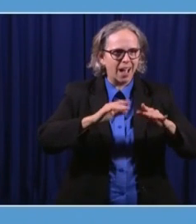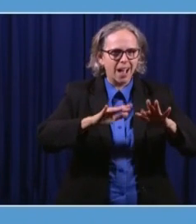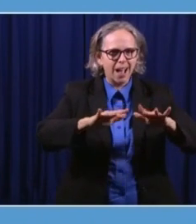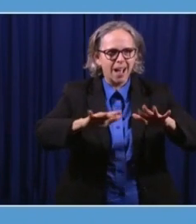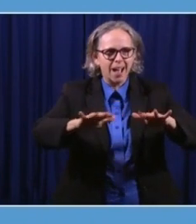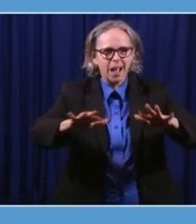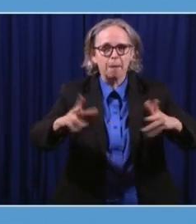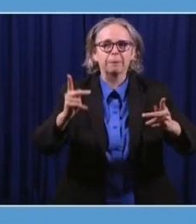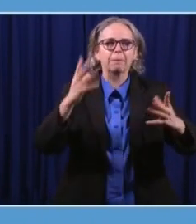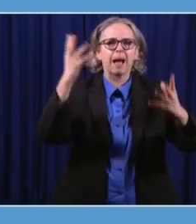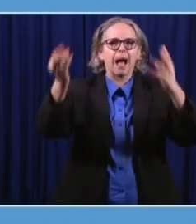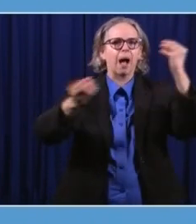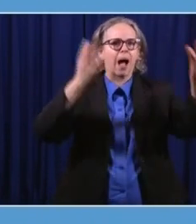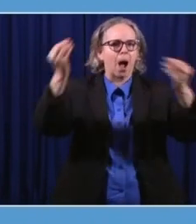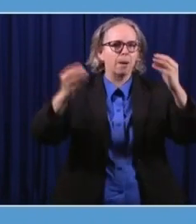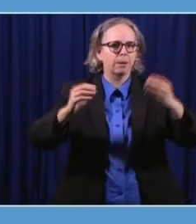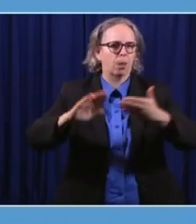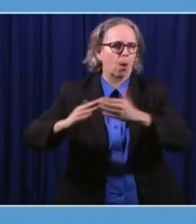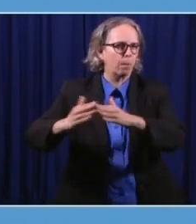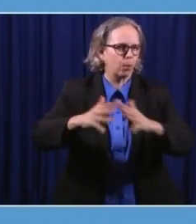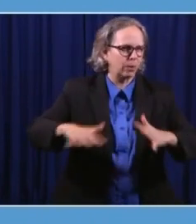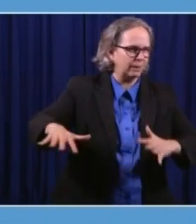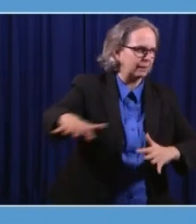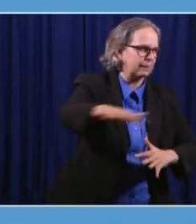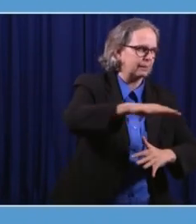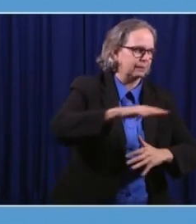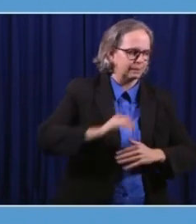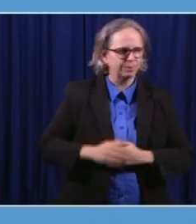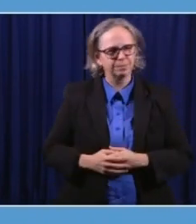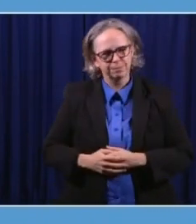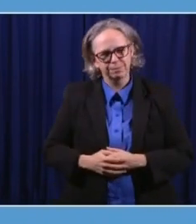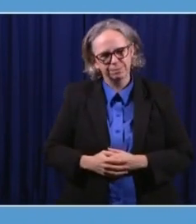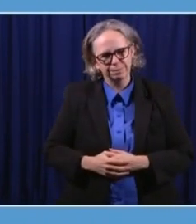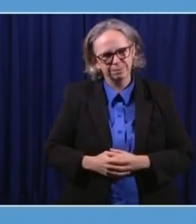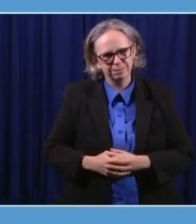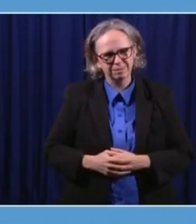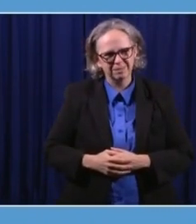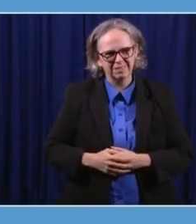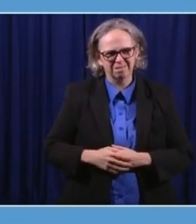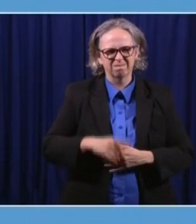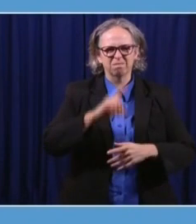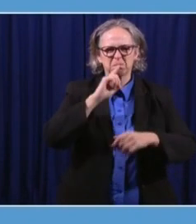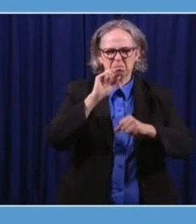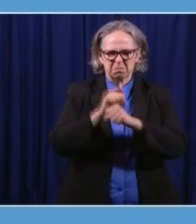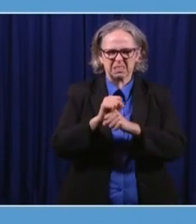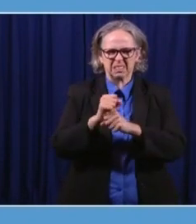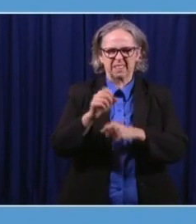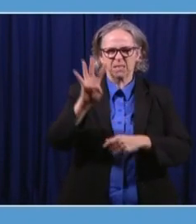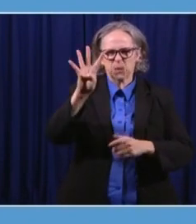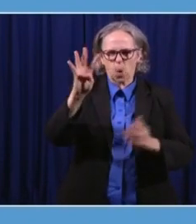THIS IS NOT SURPRISING AS MORE STUDENTS ARE GOING BACK TO SCHOOL AND PEOPLE ARE MOVING